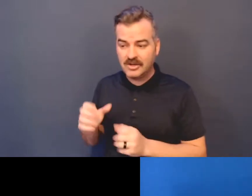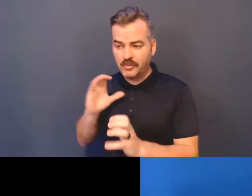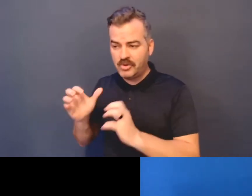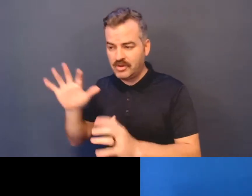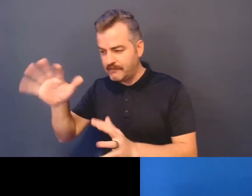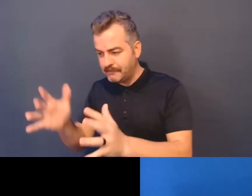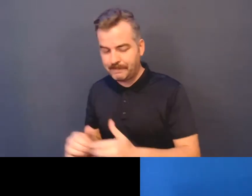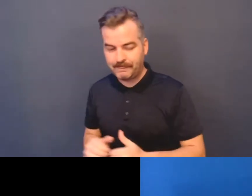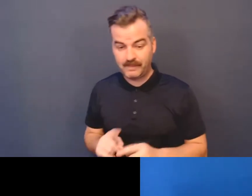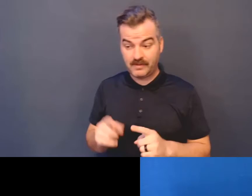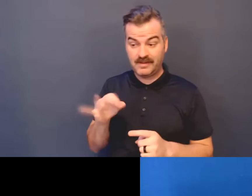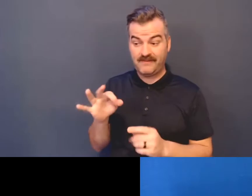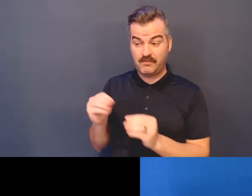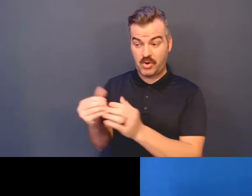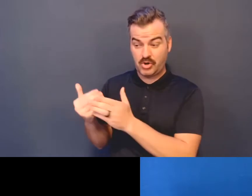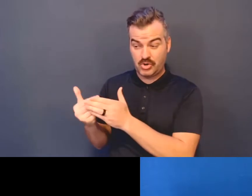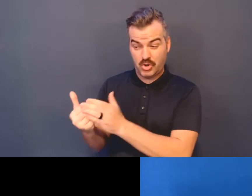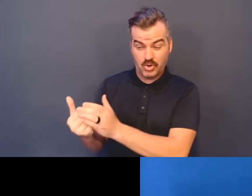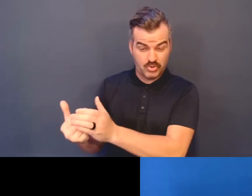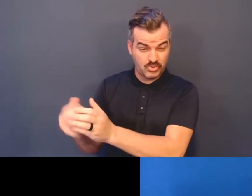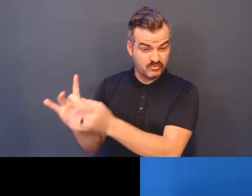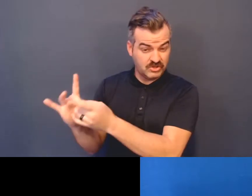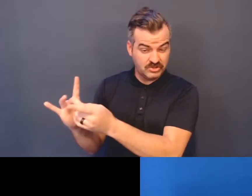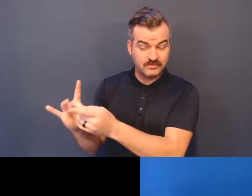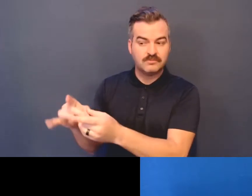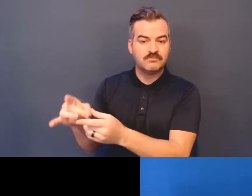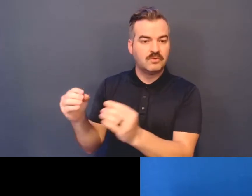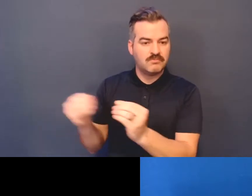closer the relationships that individual, the more successful and interlocutor will